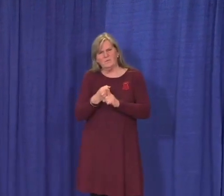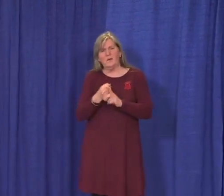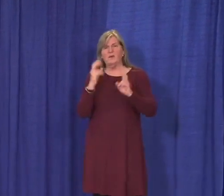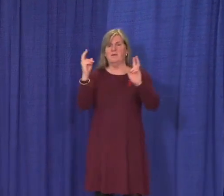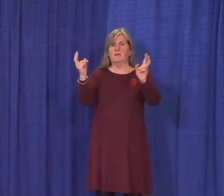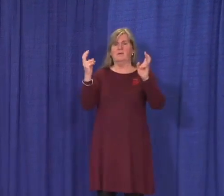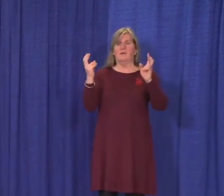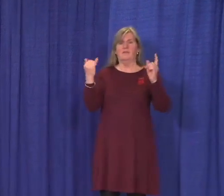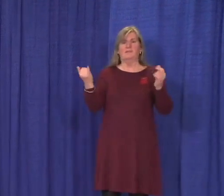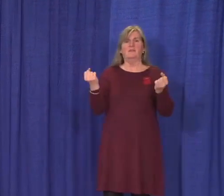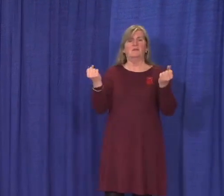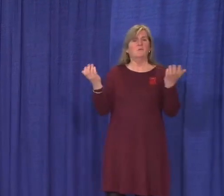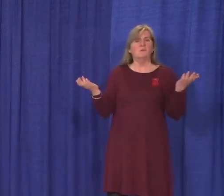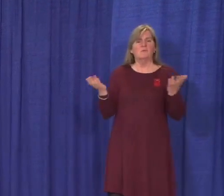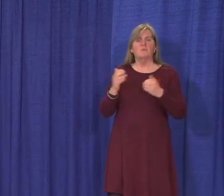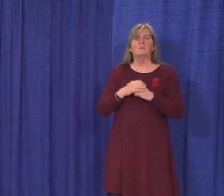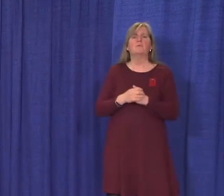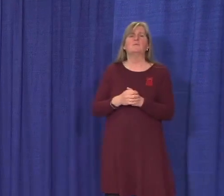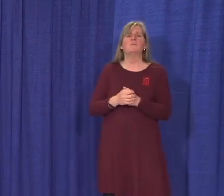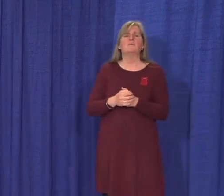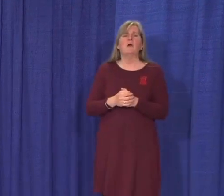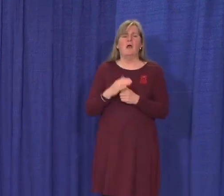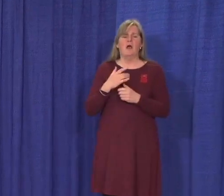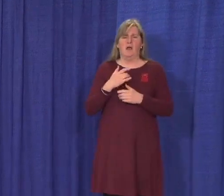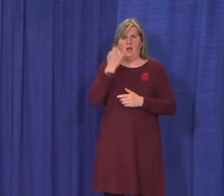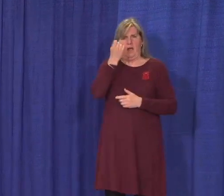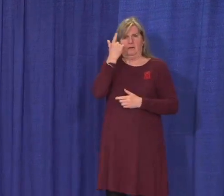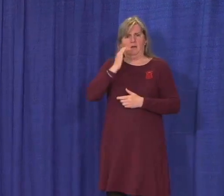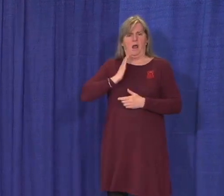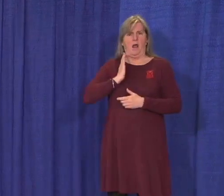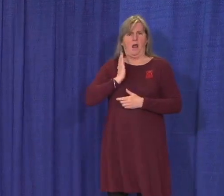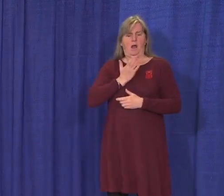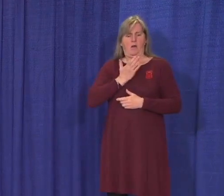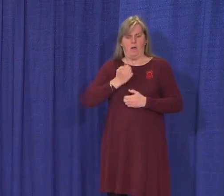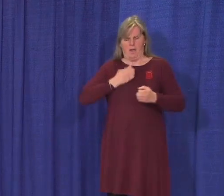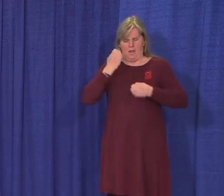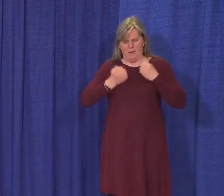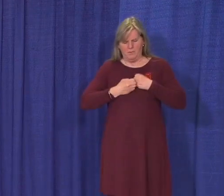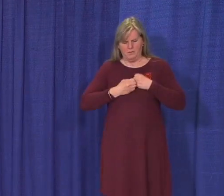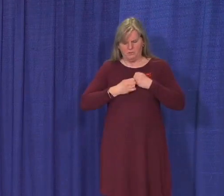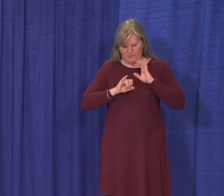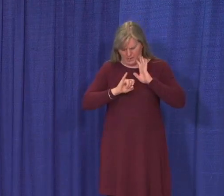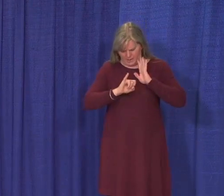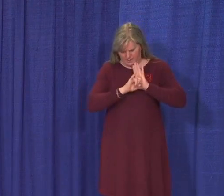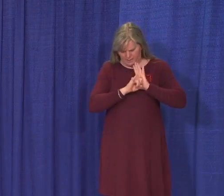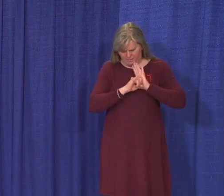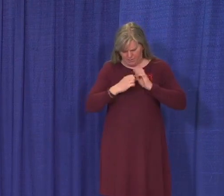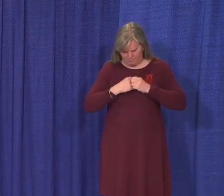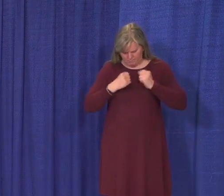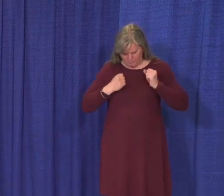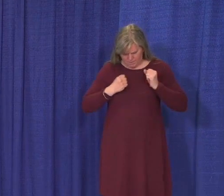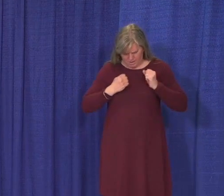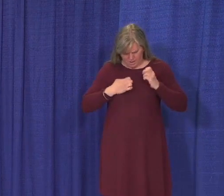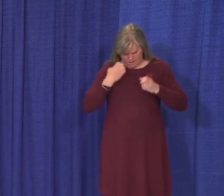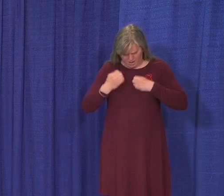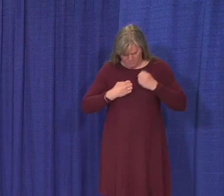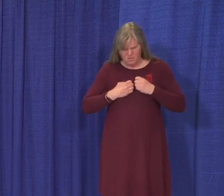update. This is mental health week. We know people are experiencing an unprecedented amount of